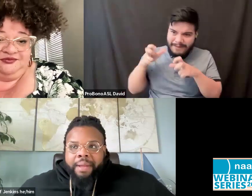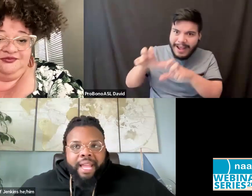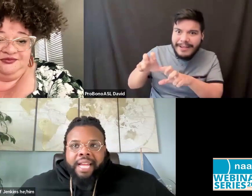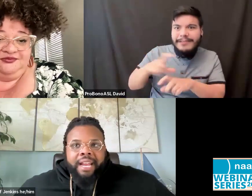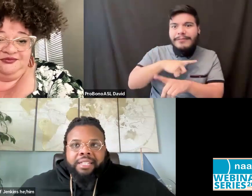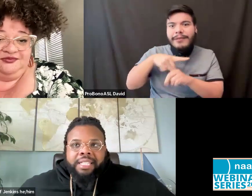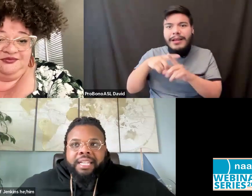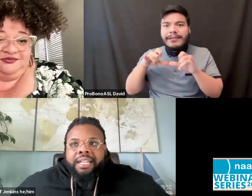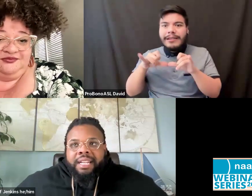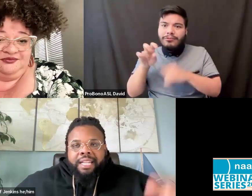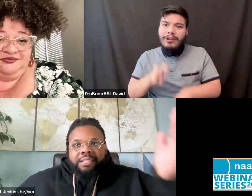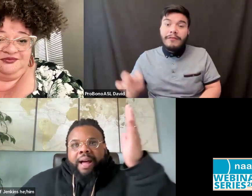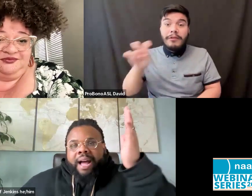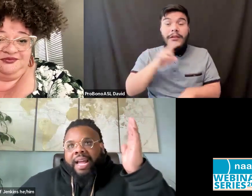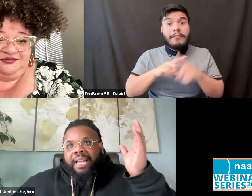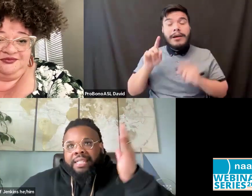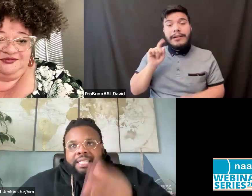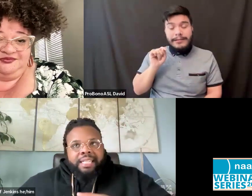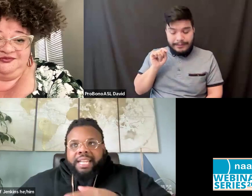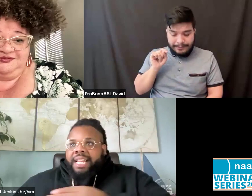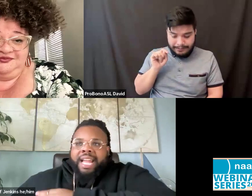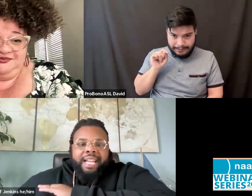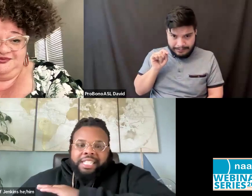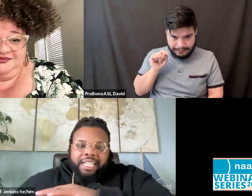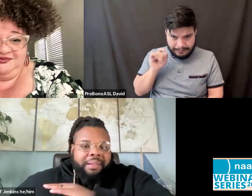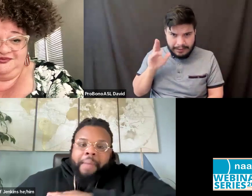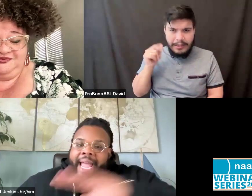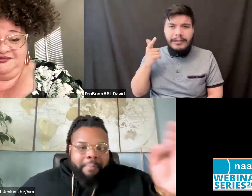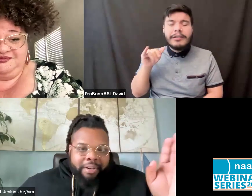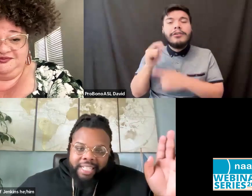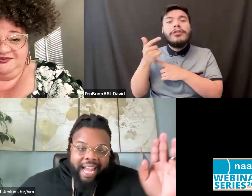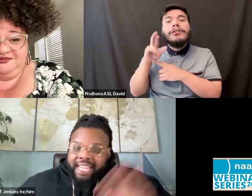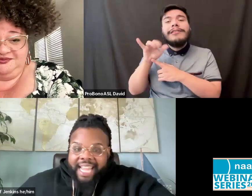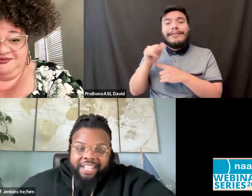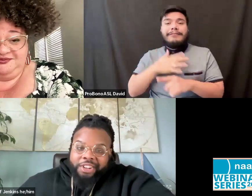But yeah, Toddy Garcia is my assistant and she's the person that has answered